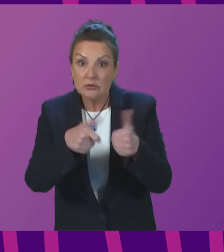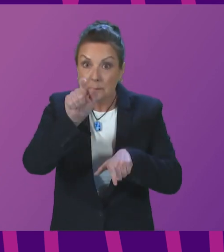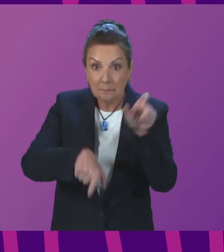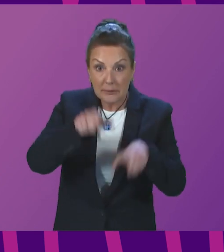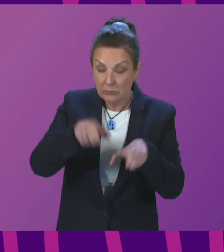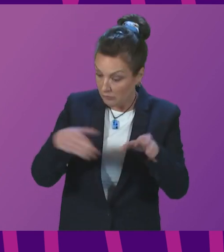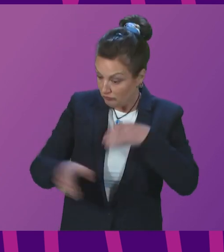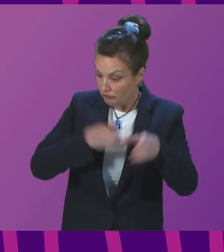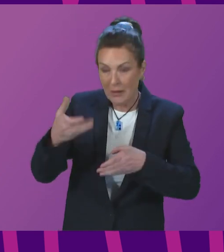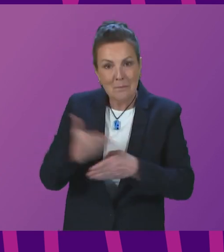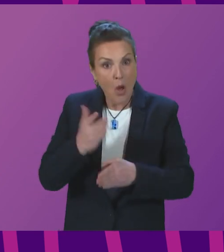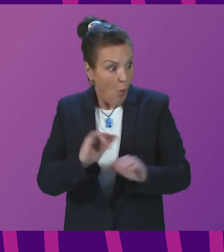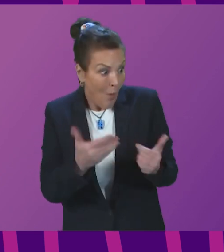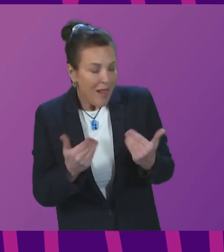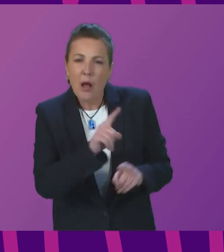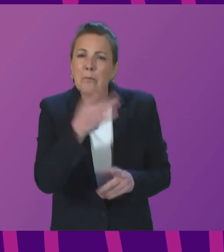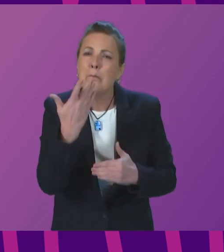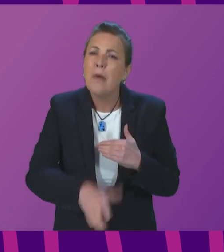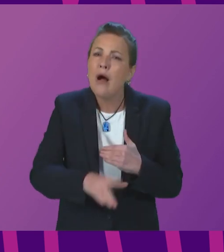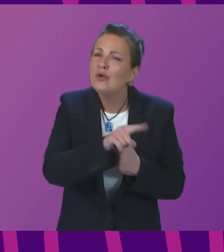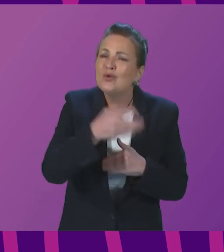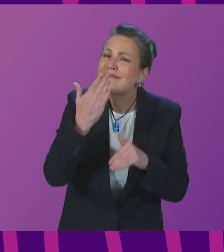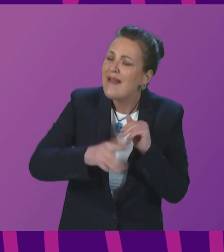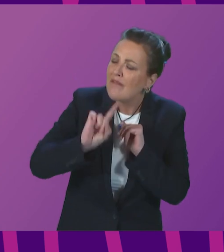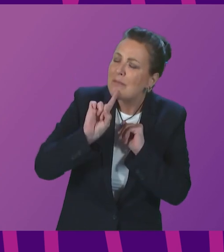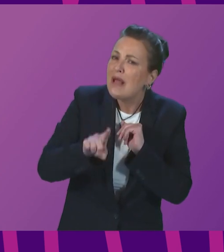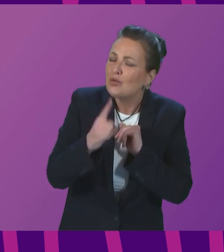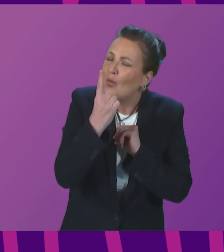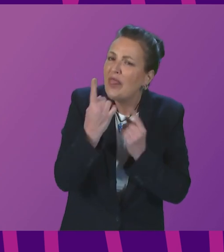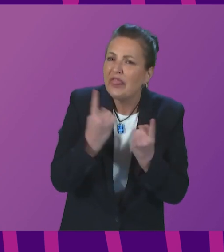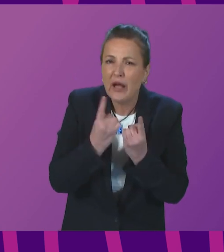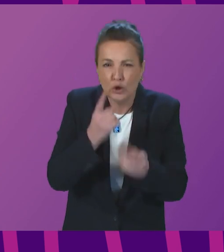However, there was not a single mention in the First Minister’s answer of the island